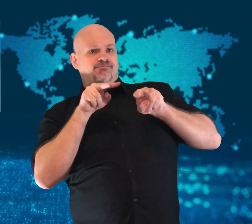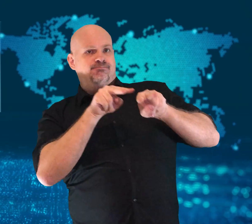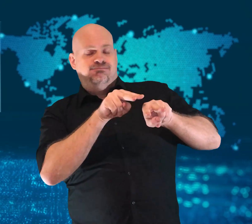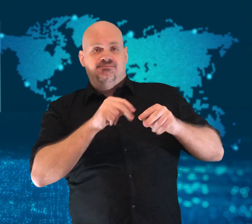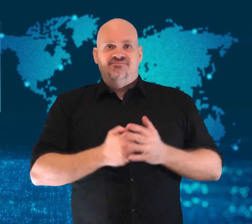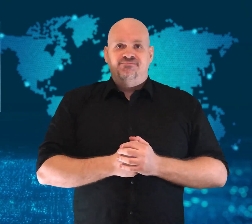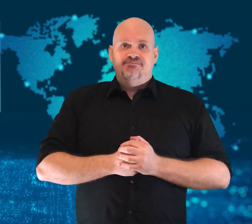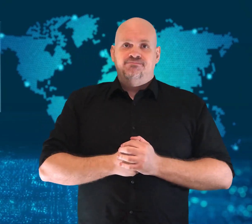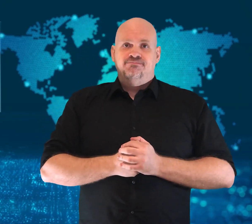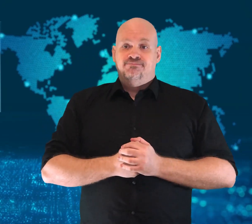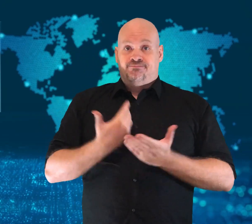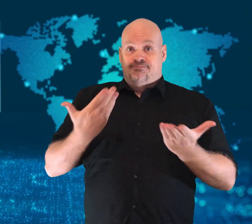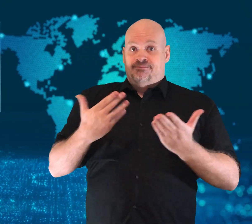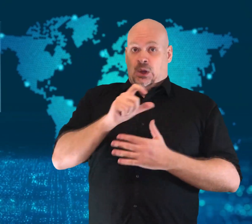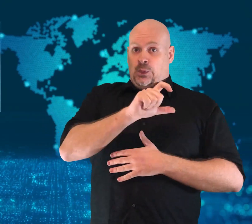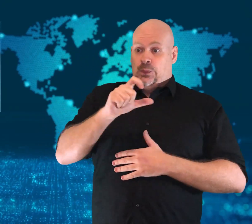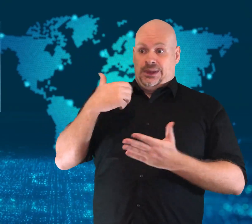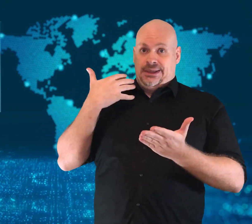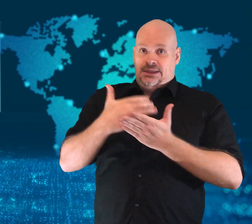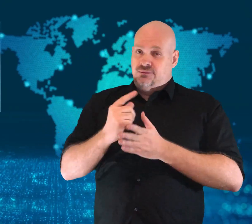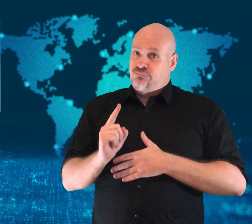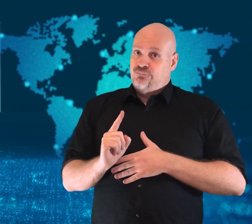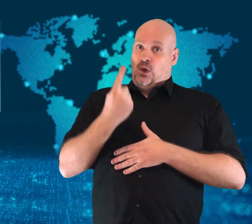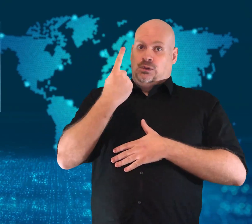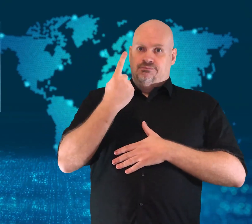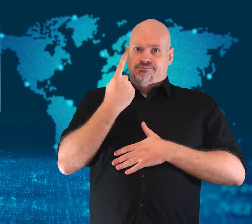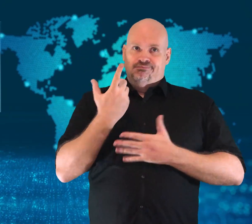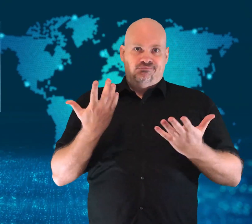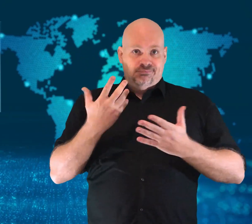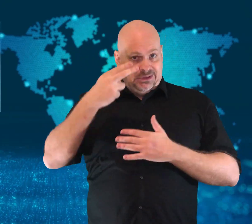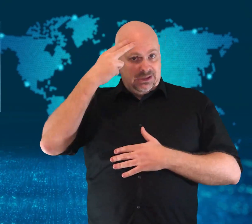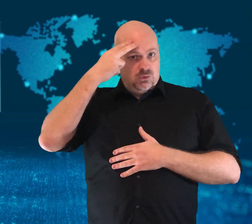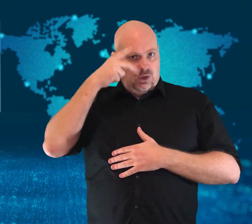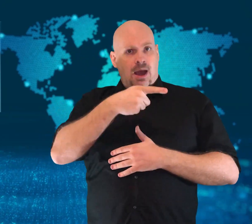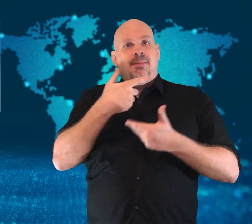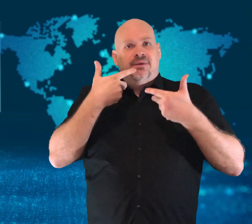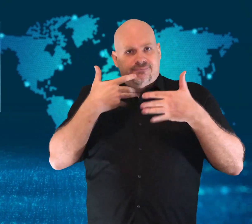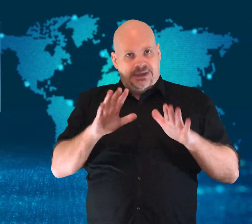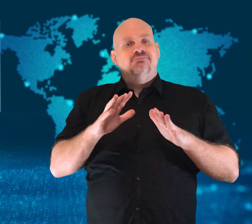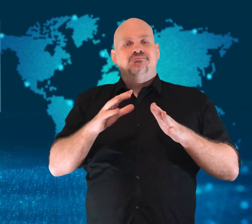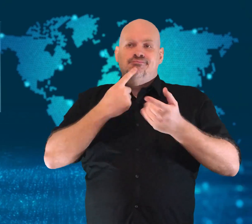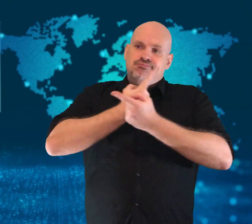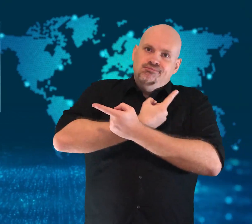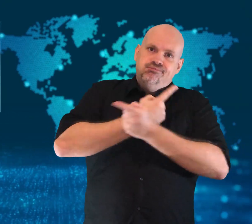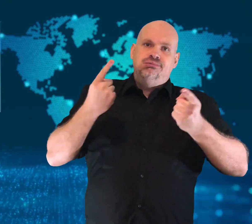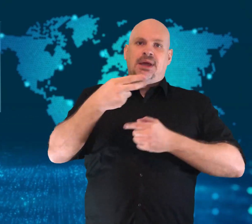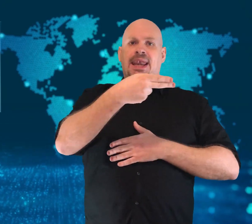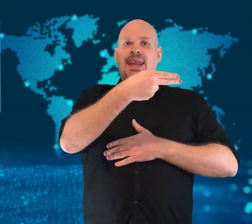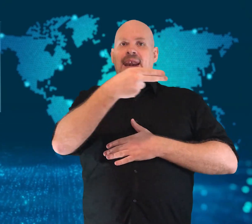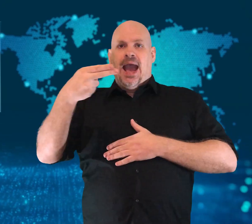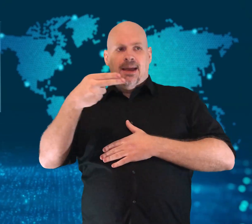This week, Saudi Arabia announced the name of a man